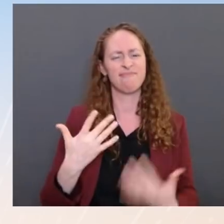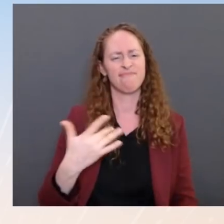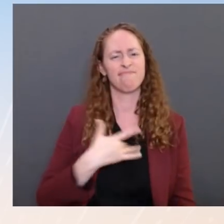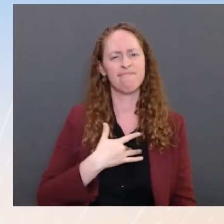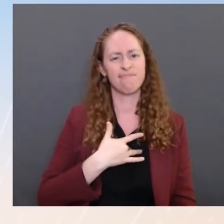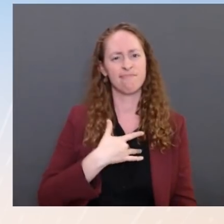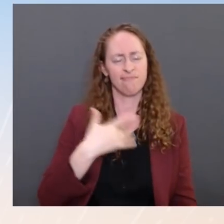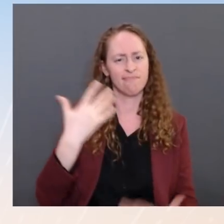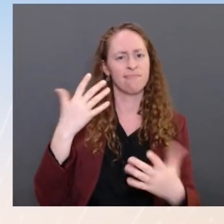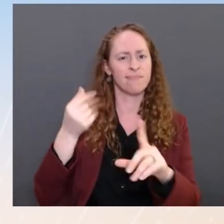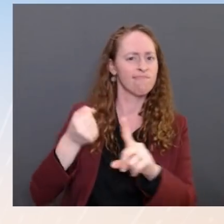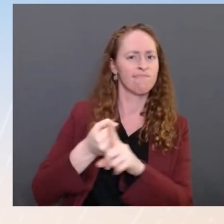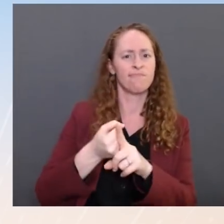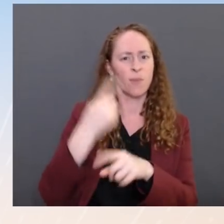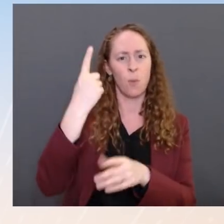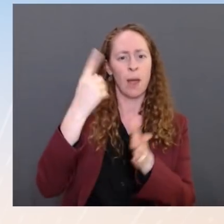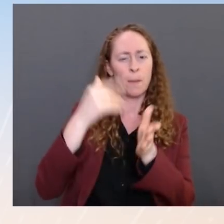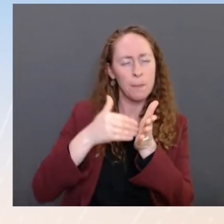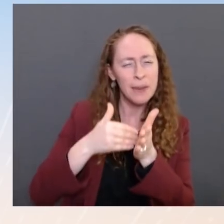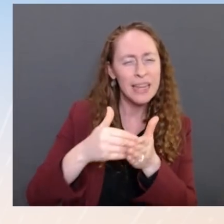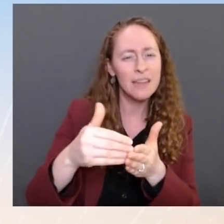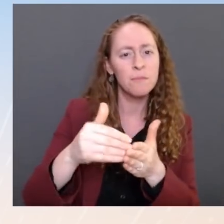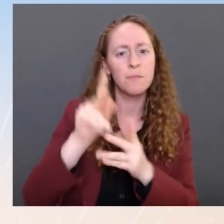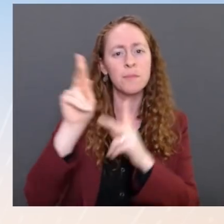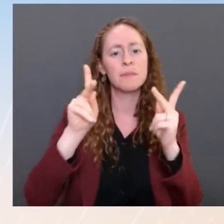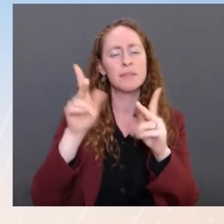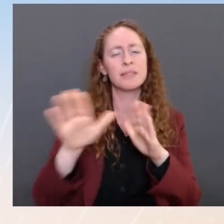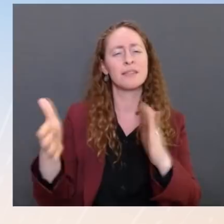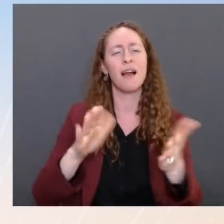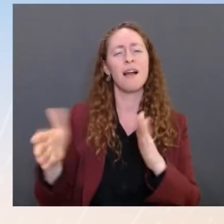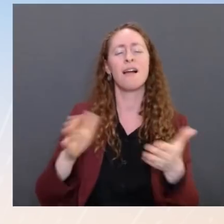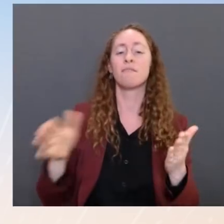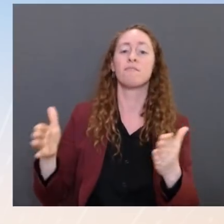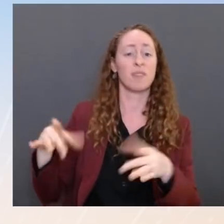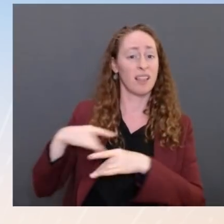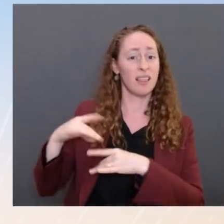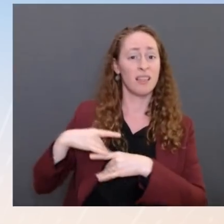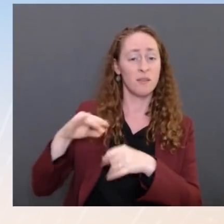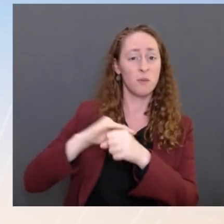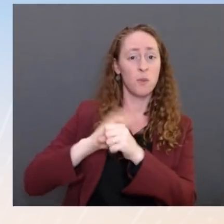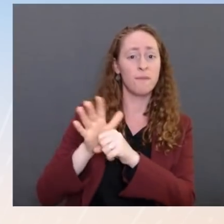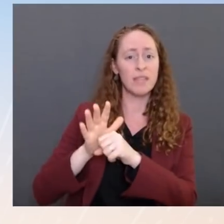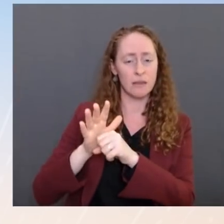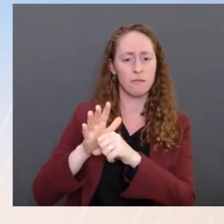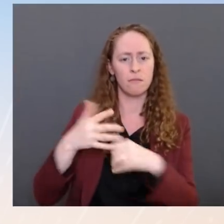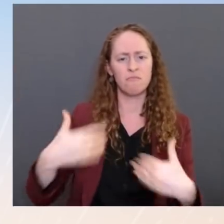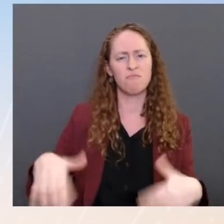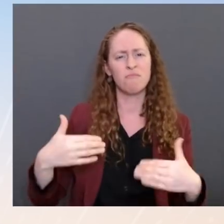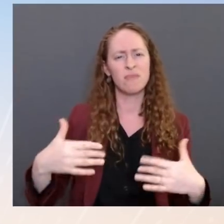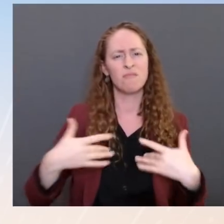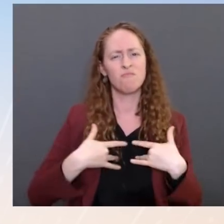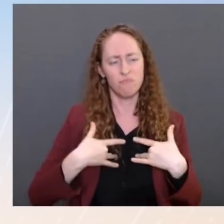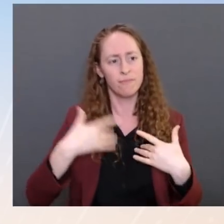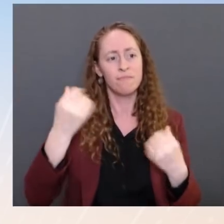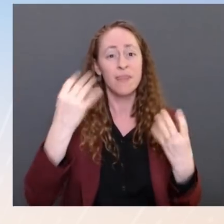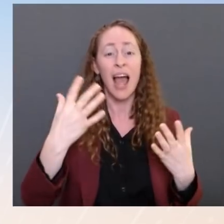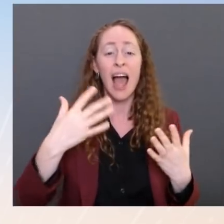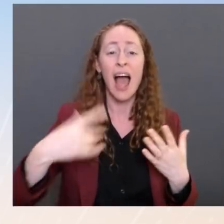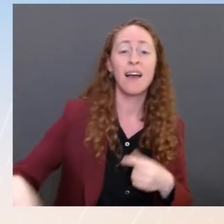and those families forever changed because of the pandemic. As the President said this morning, we cannot grow numb to the urgency of this crisis.